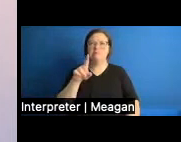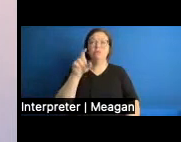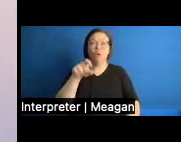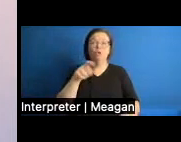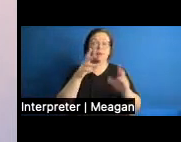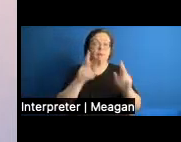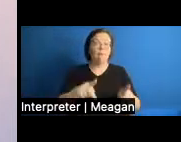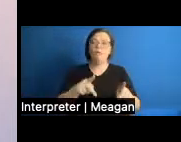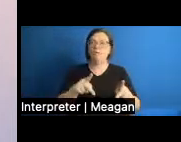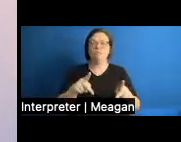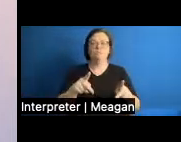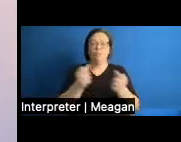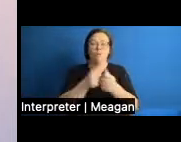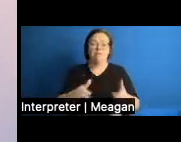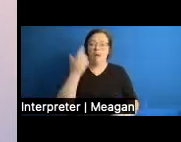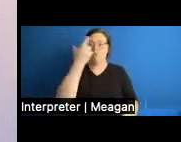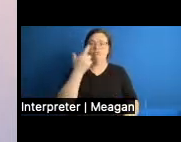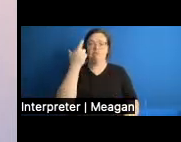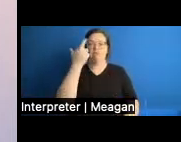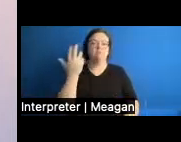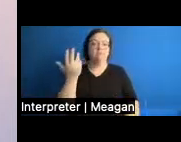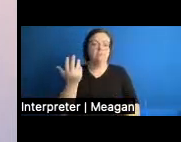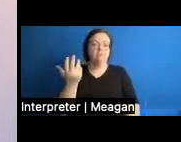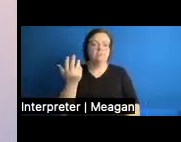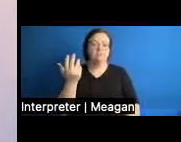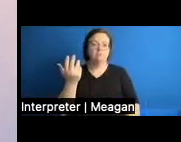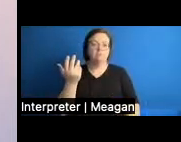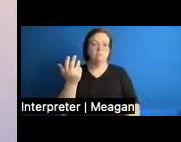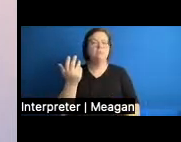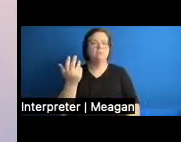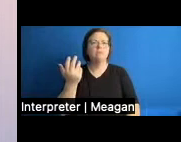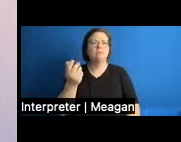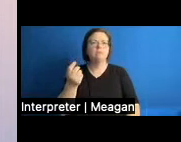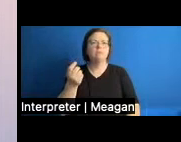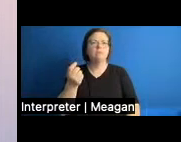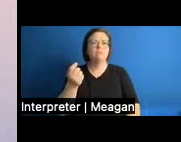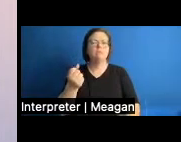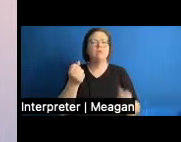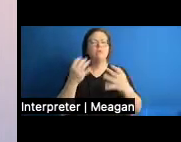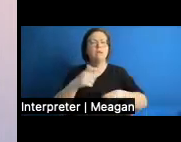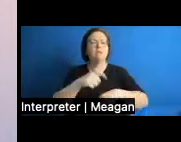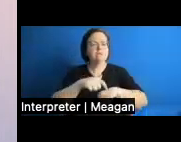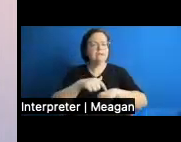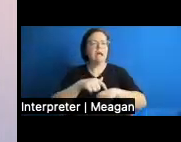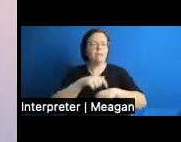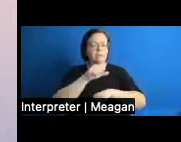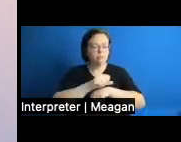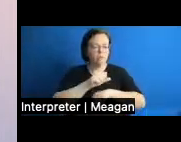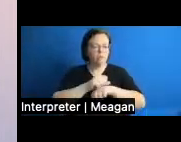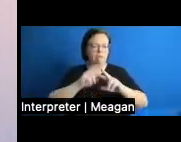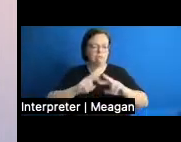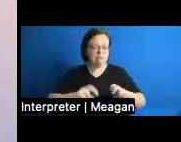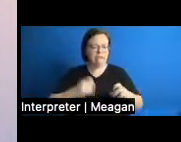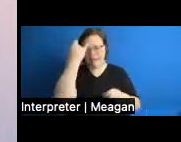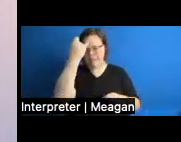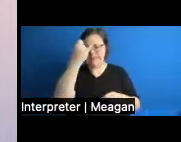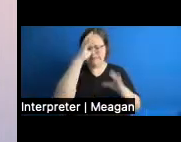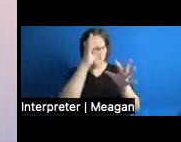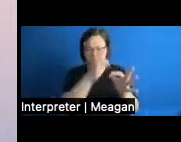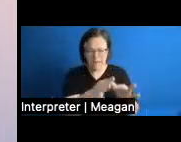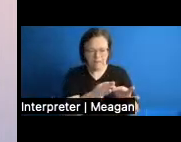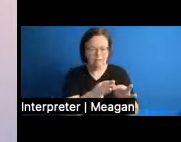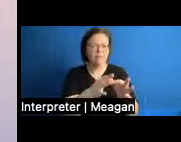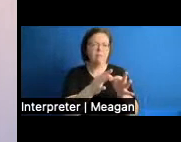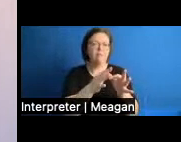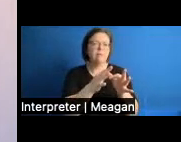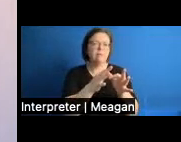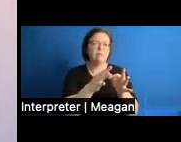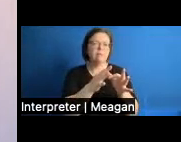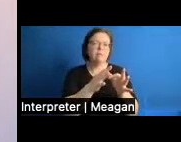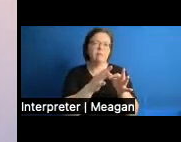rationale. And I spent a lot of time also working through ideas of faith. And kind of reaching the